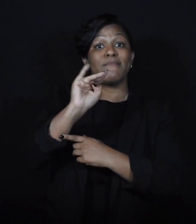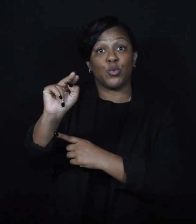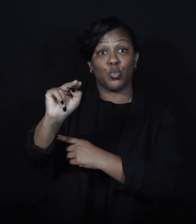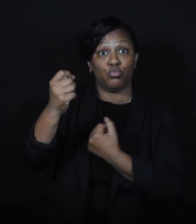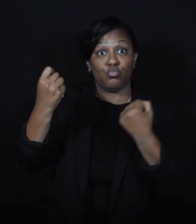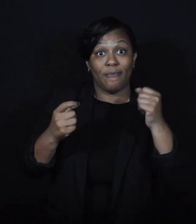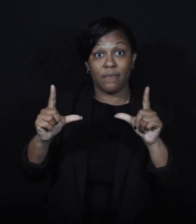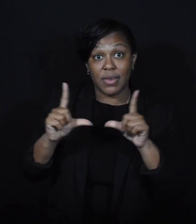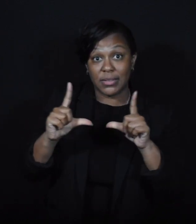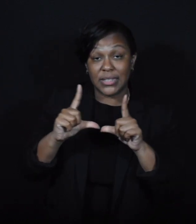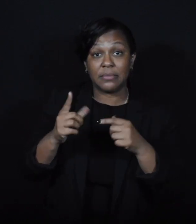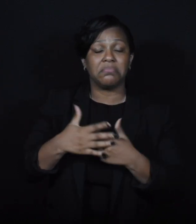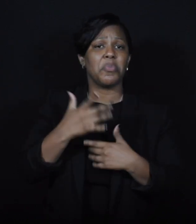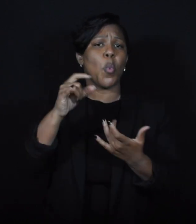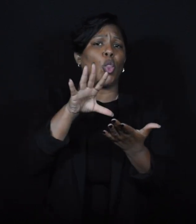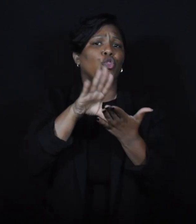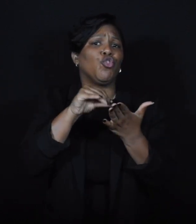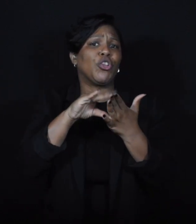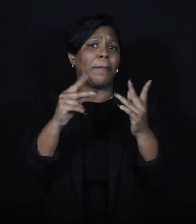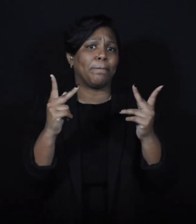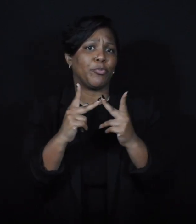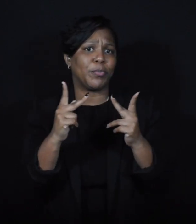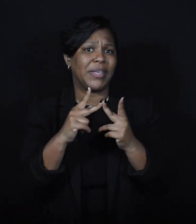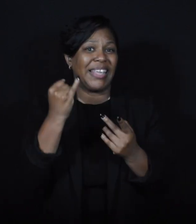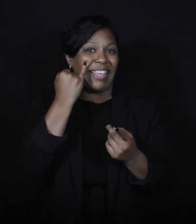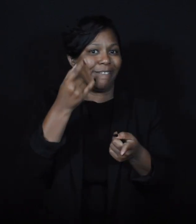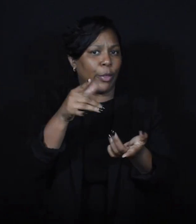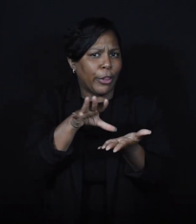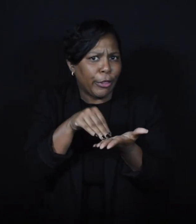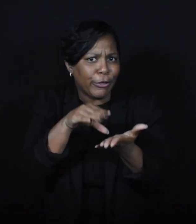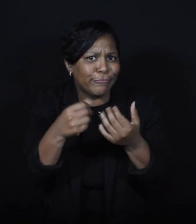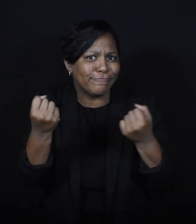or a learner’s permit if you are learning to drive,